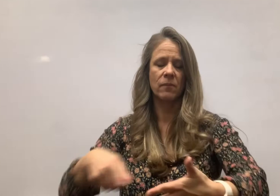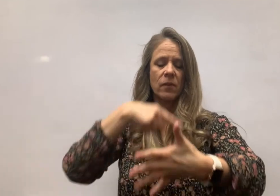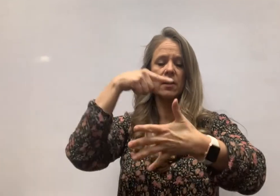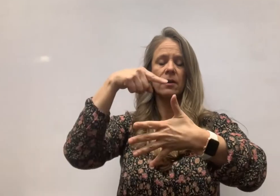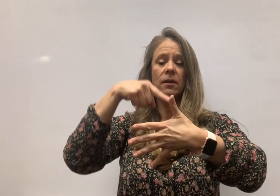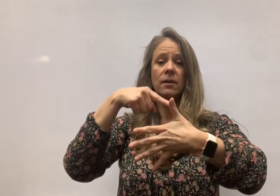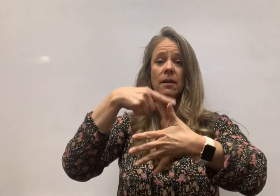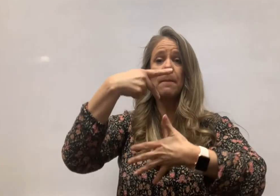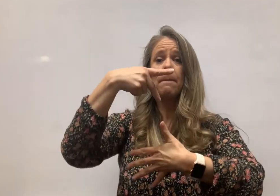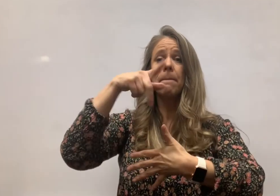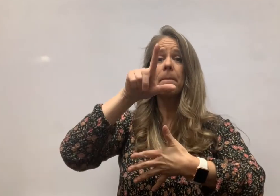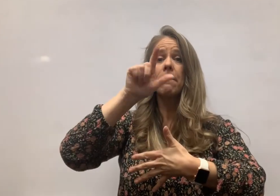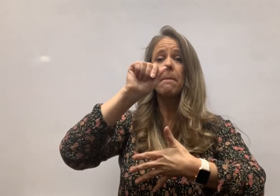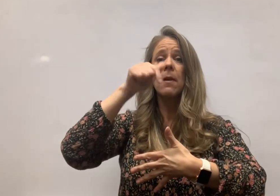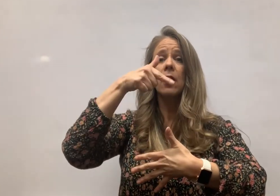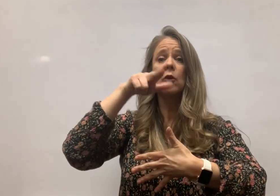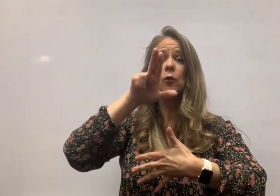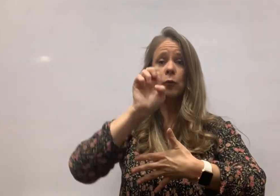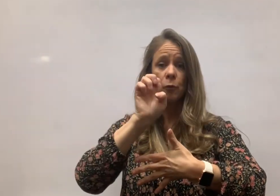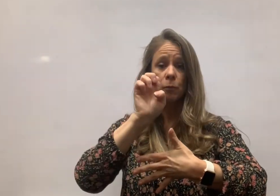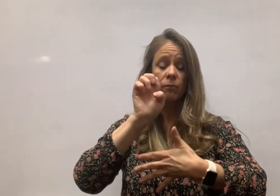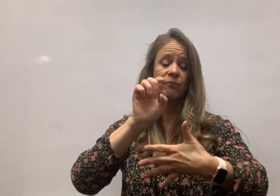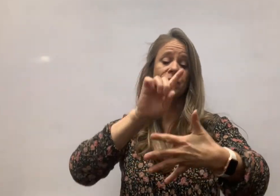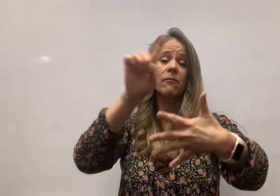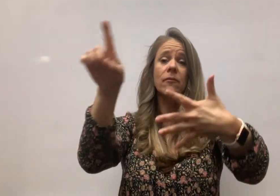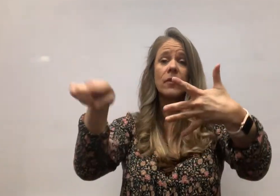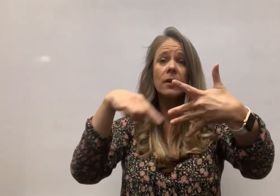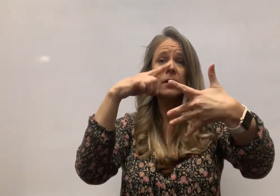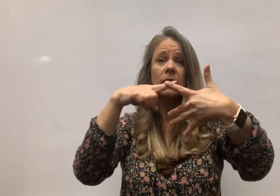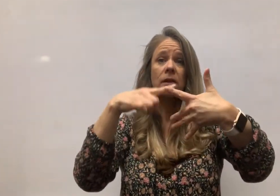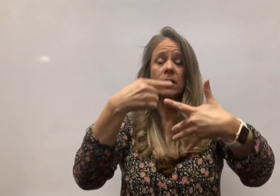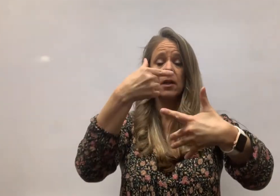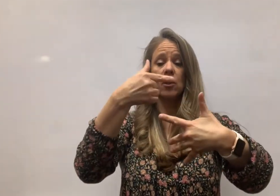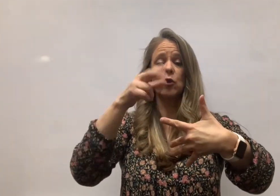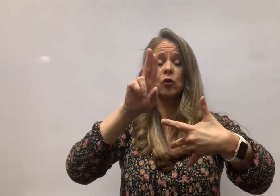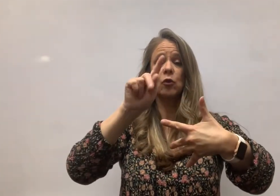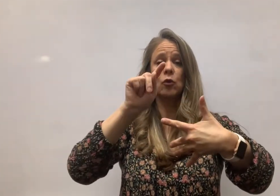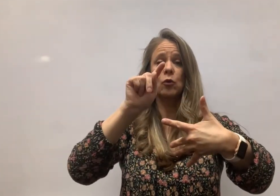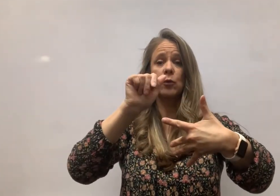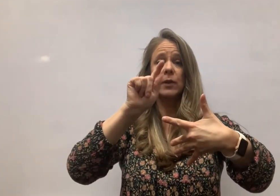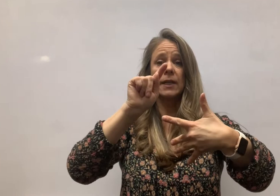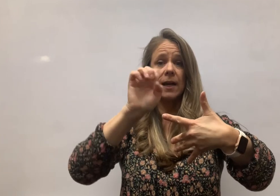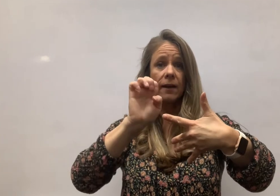They are Plaque, Guttate,